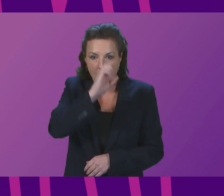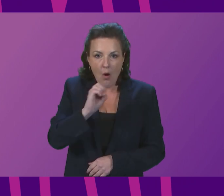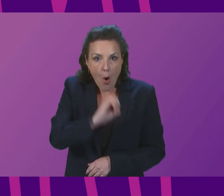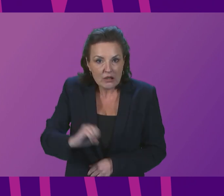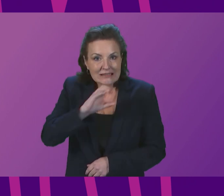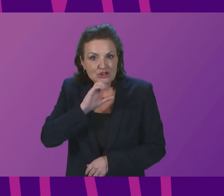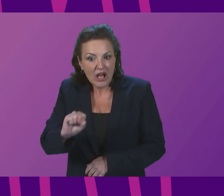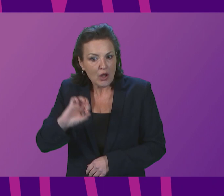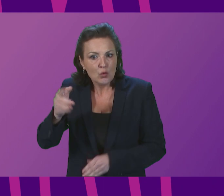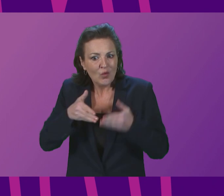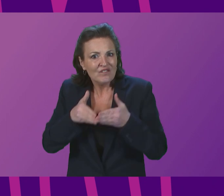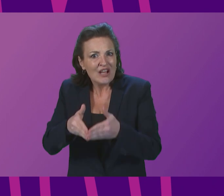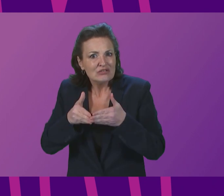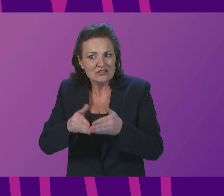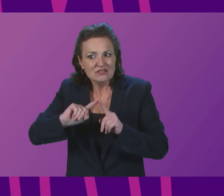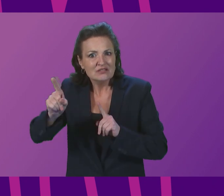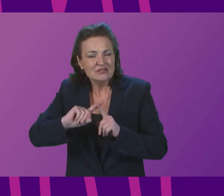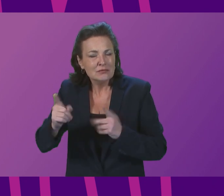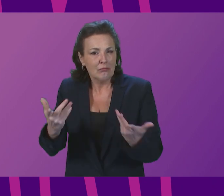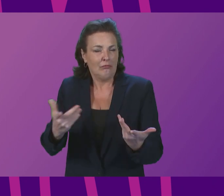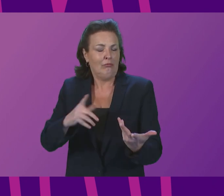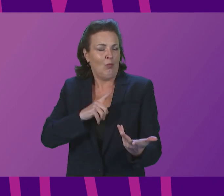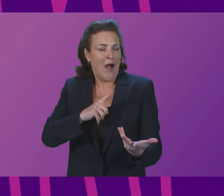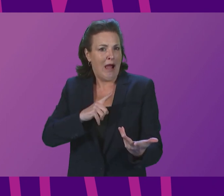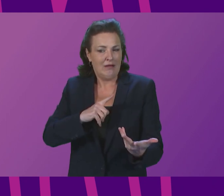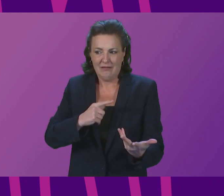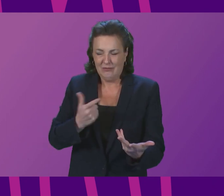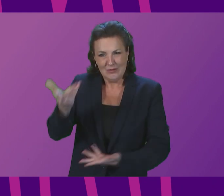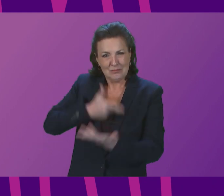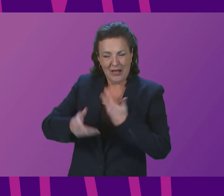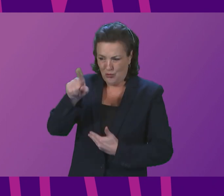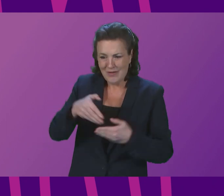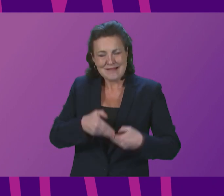Can the First Minister explain why her national islands plan does not appear to include the